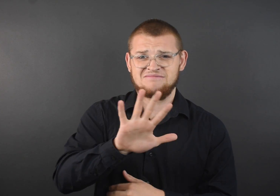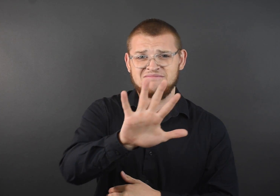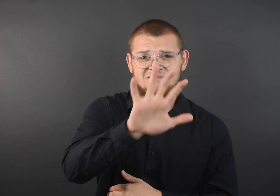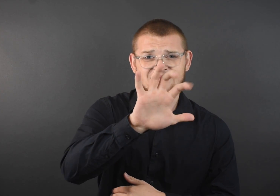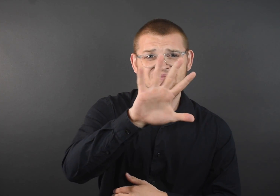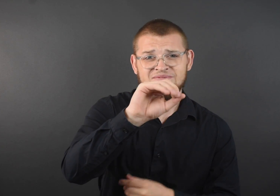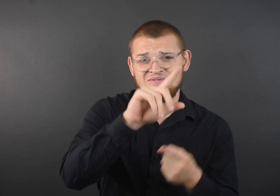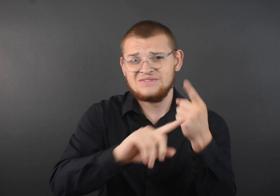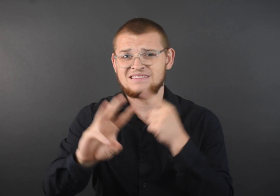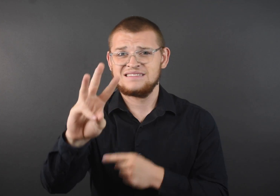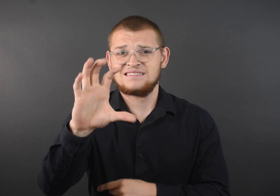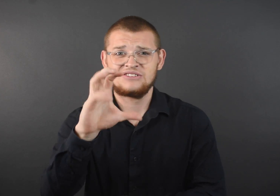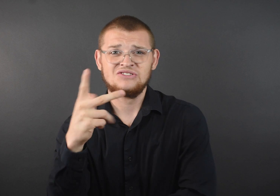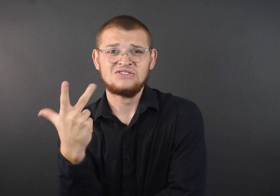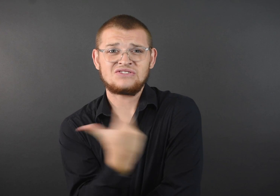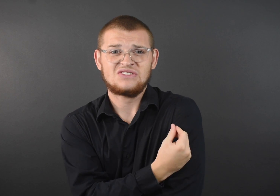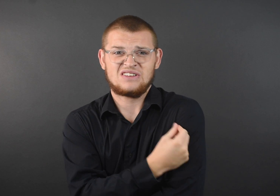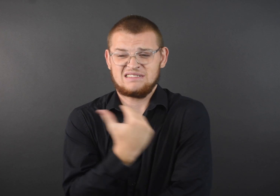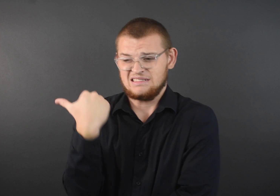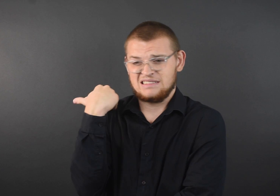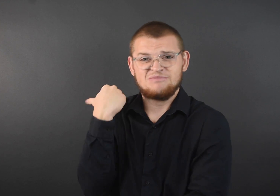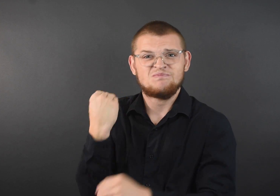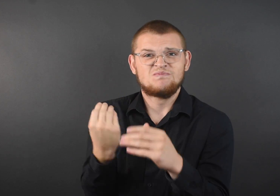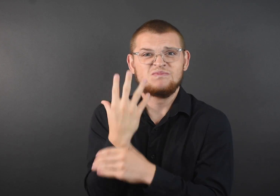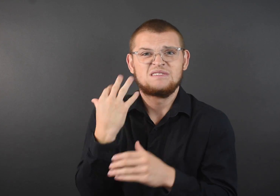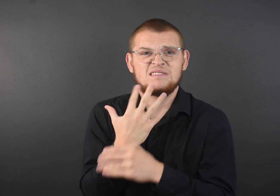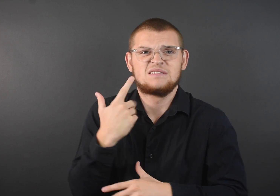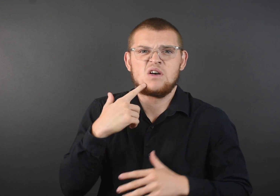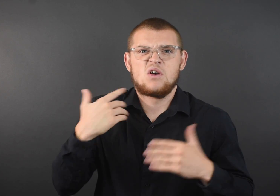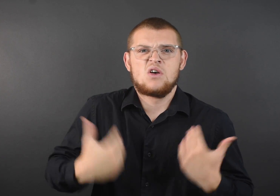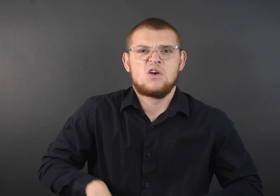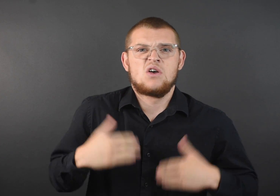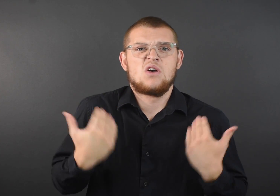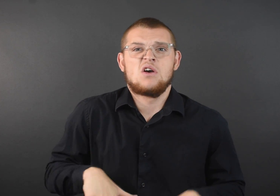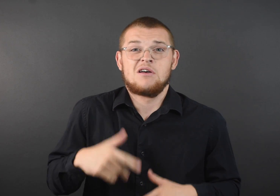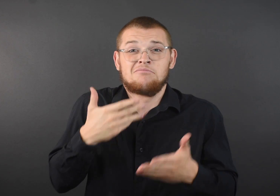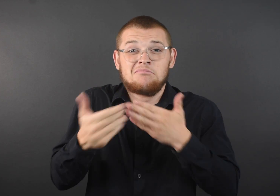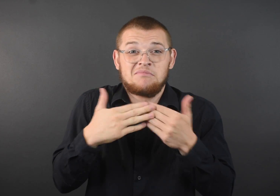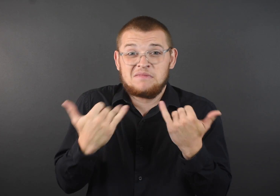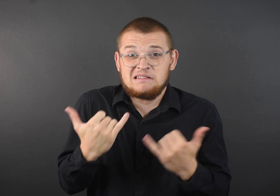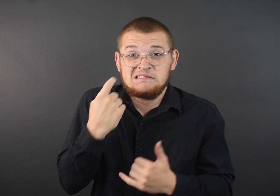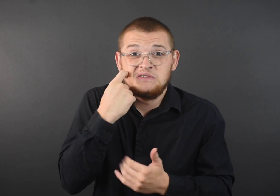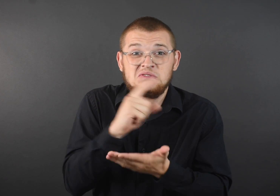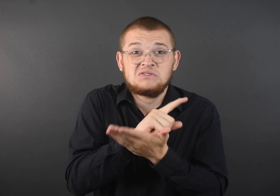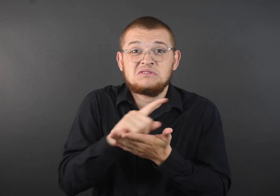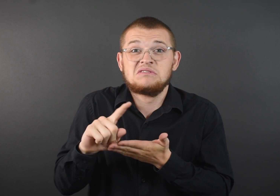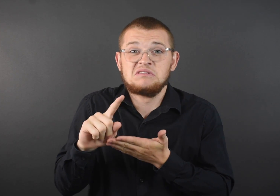to 600 shots during a four-day stretch this spring. But in recent weeks, they have been